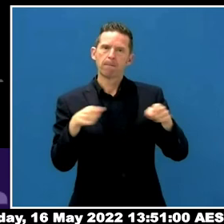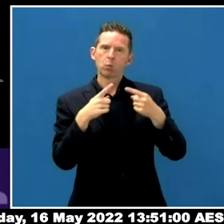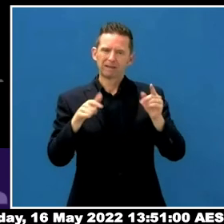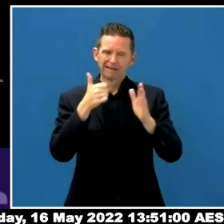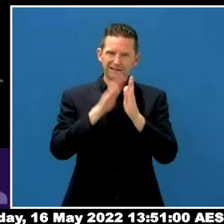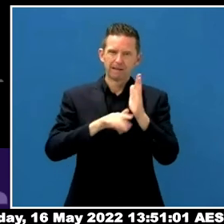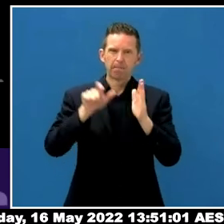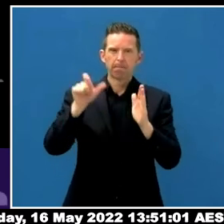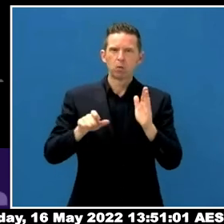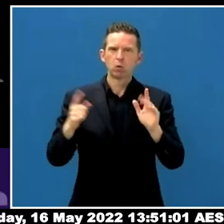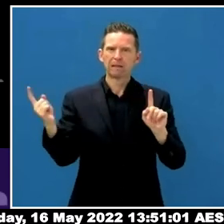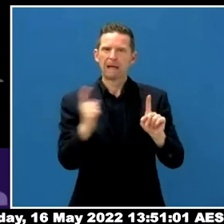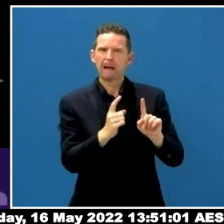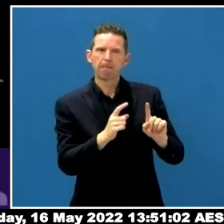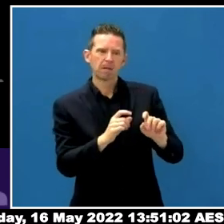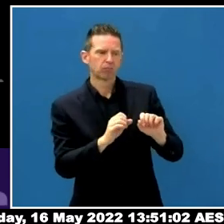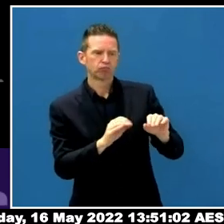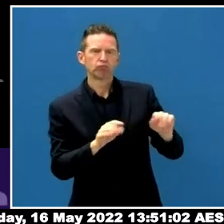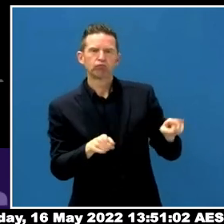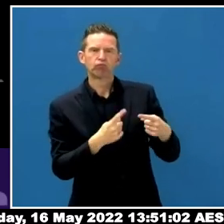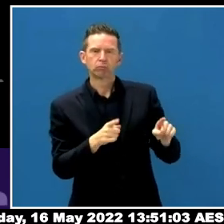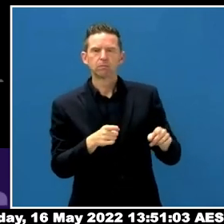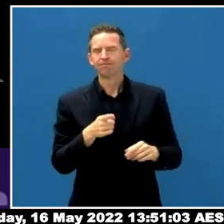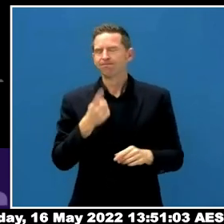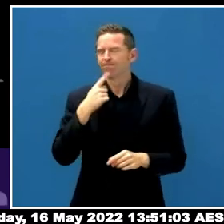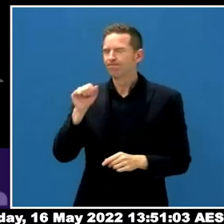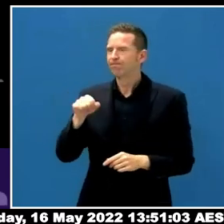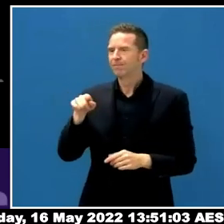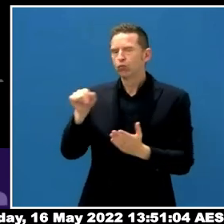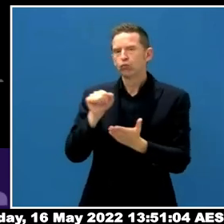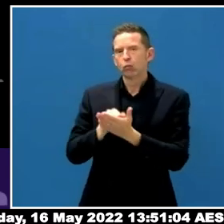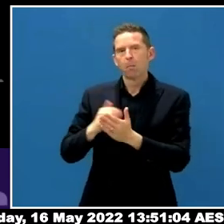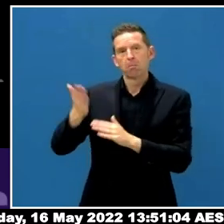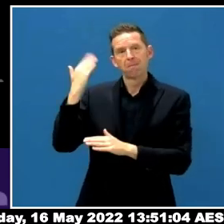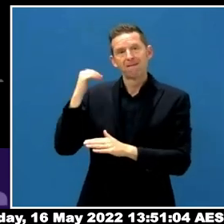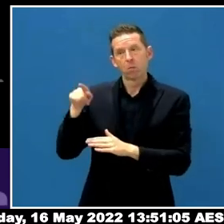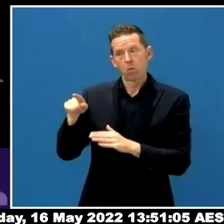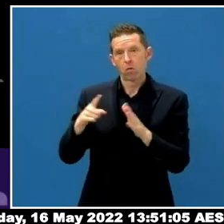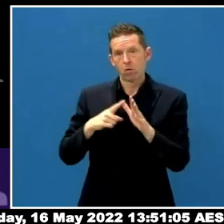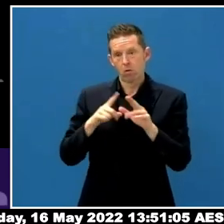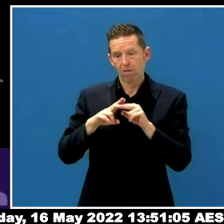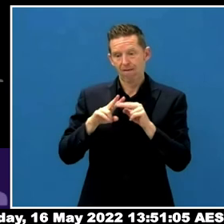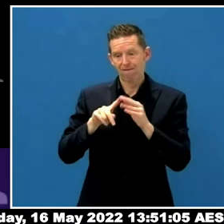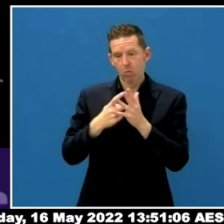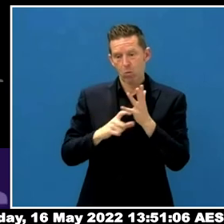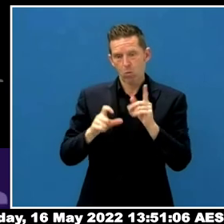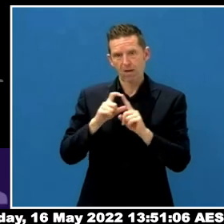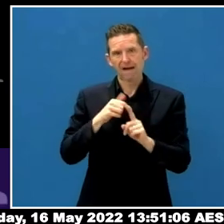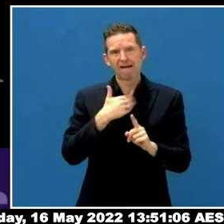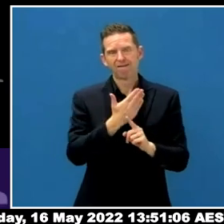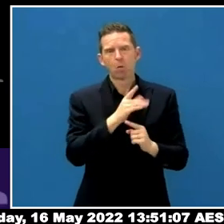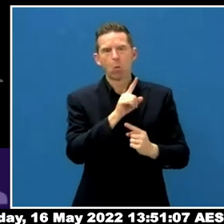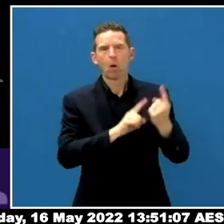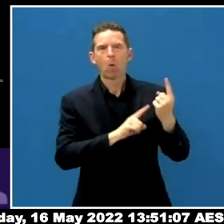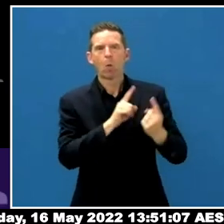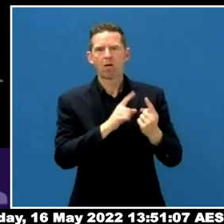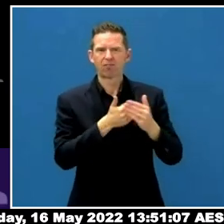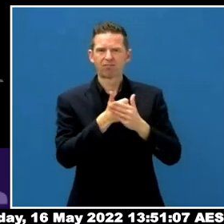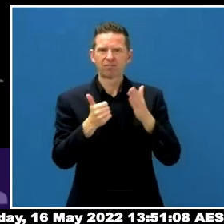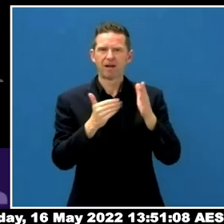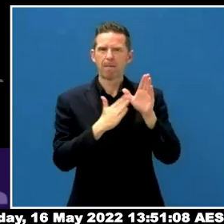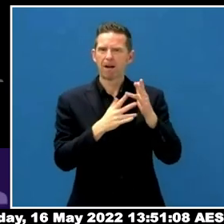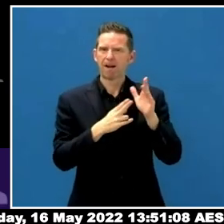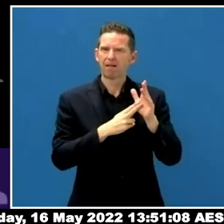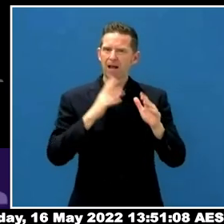Afford used to be one-one-on service on a Monday afternoon from 12 till 4 and they